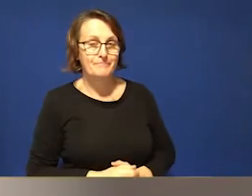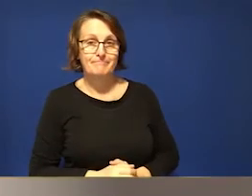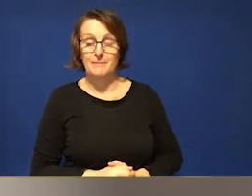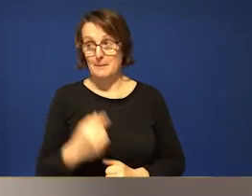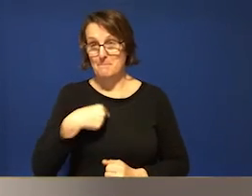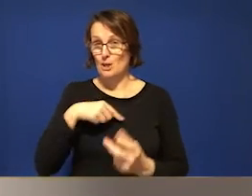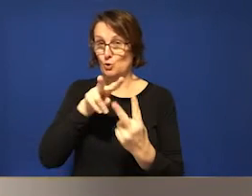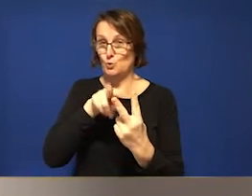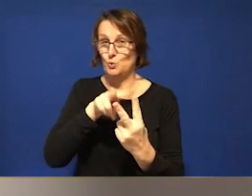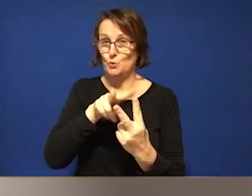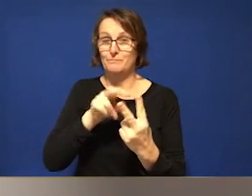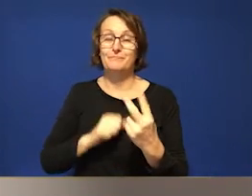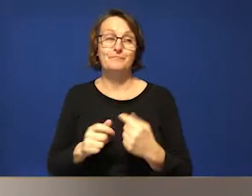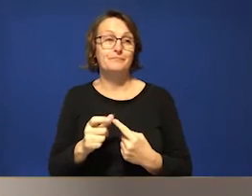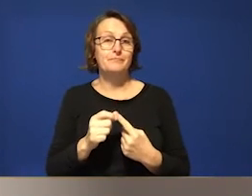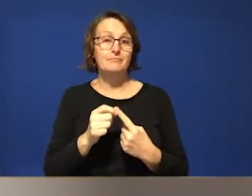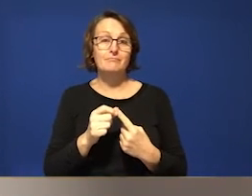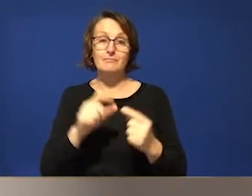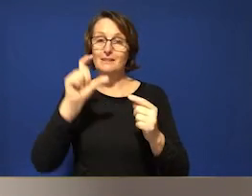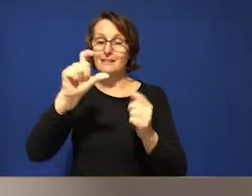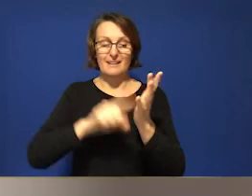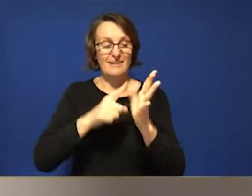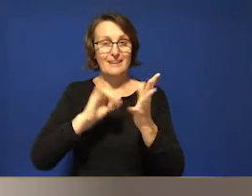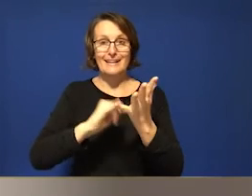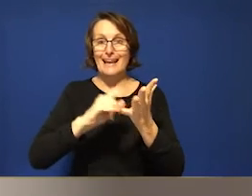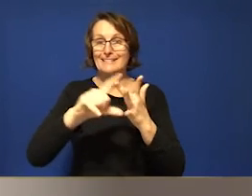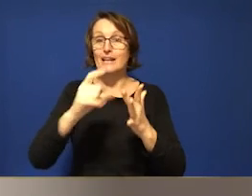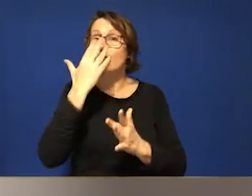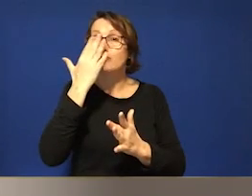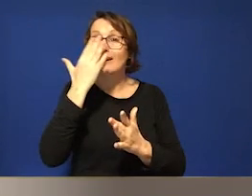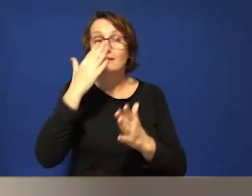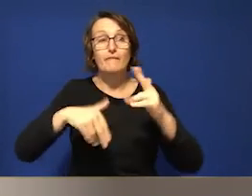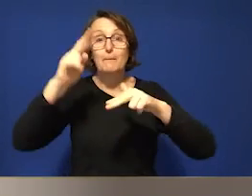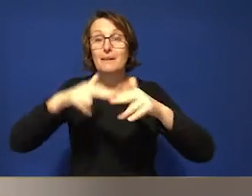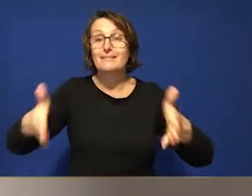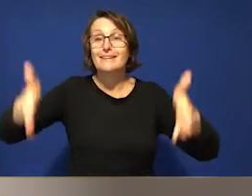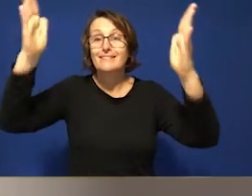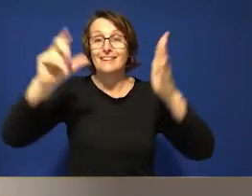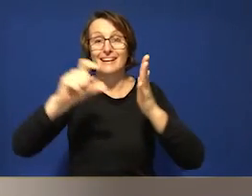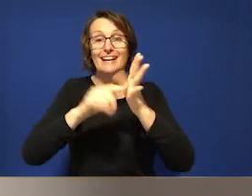I think the first thing is just the classic front of the building. Like I often have my coffee or an evening drink